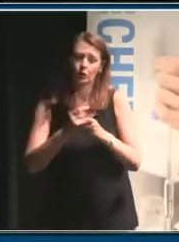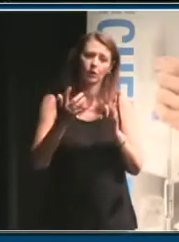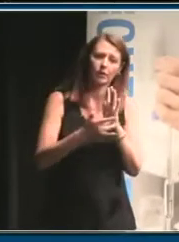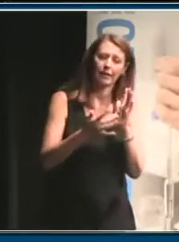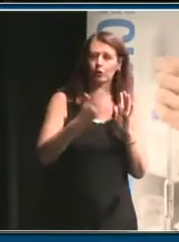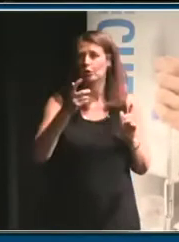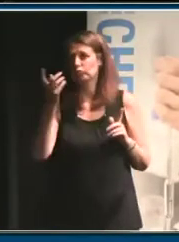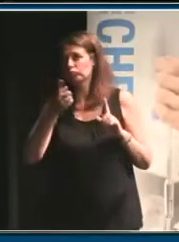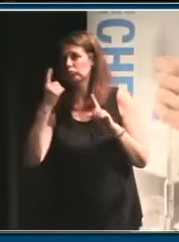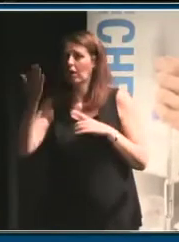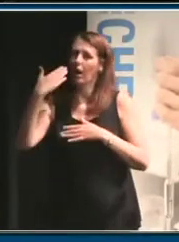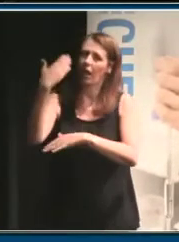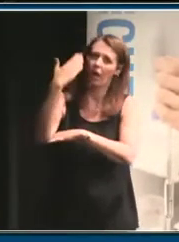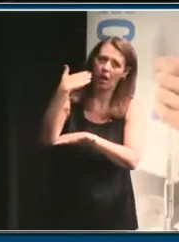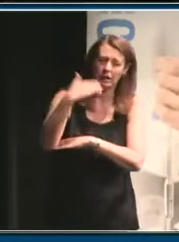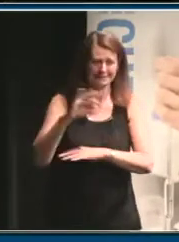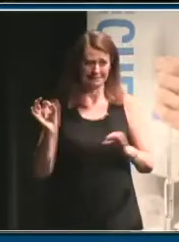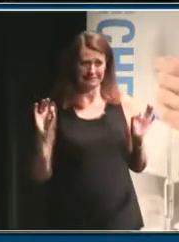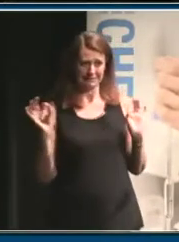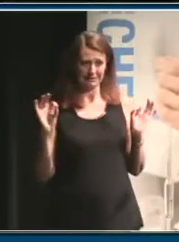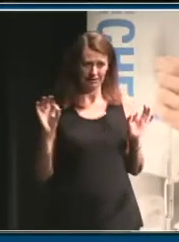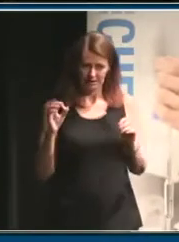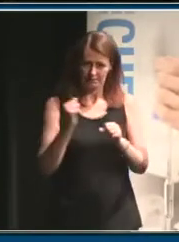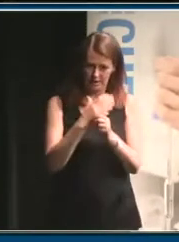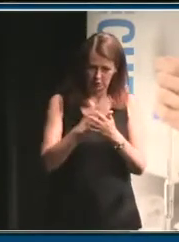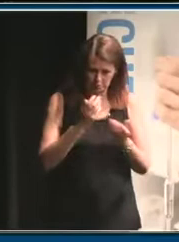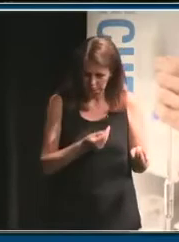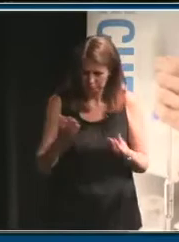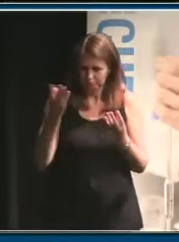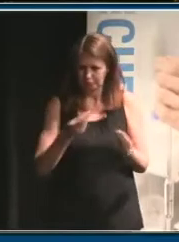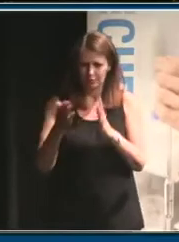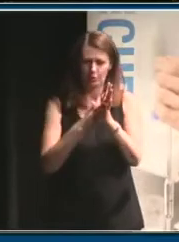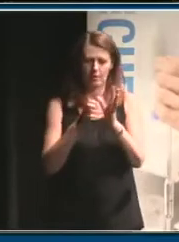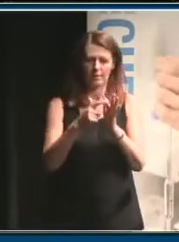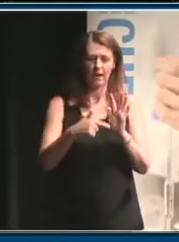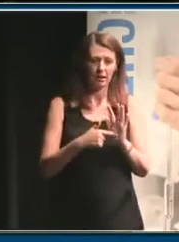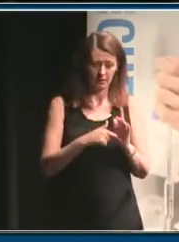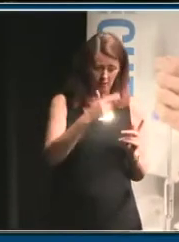focus on the pragmatic, getting things to market. Our average cycle time from an idea in our heads